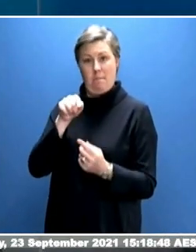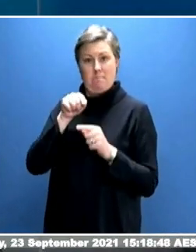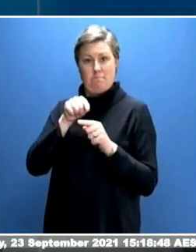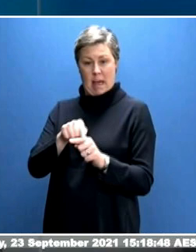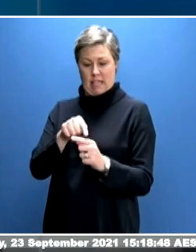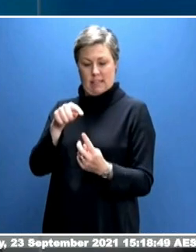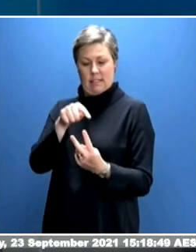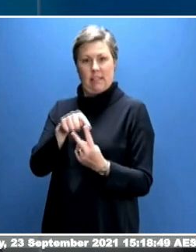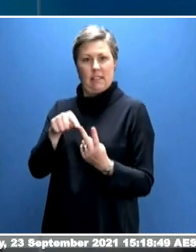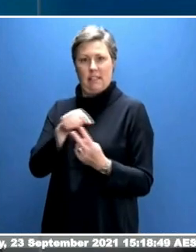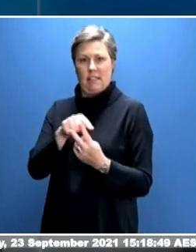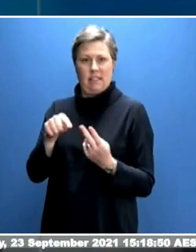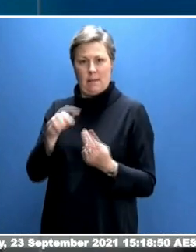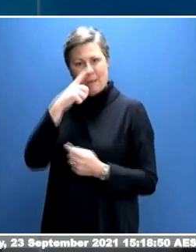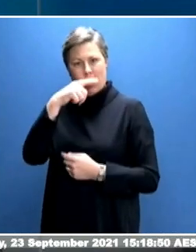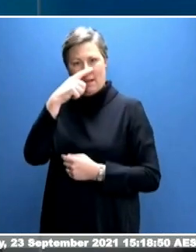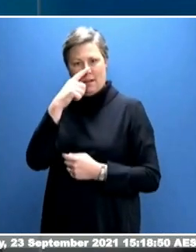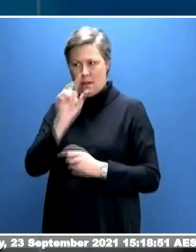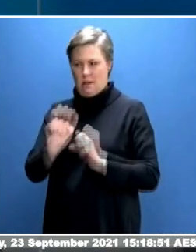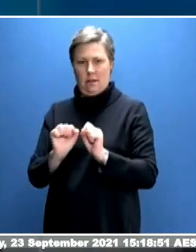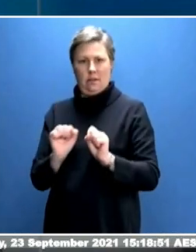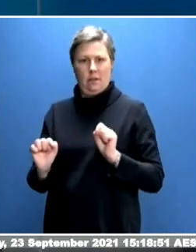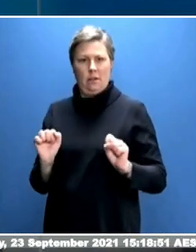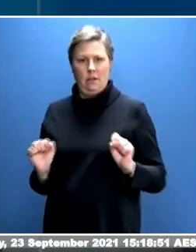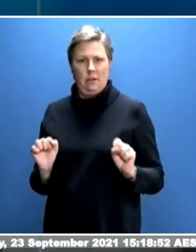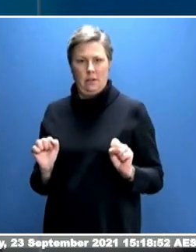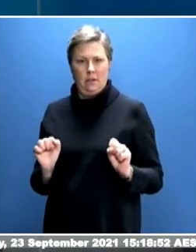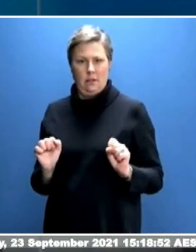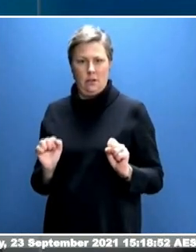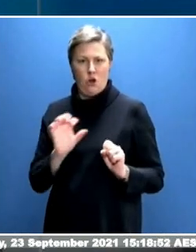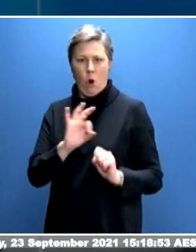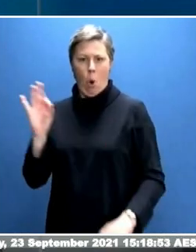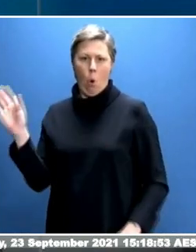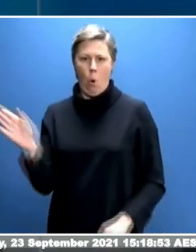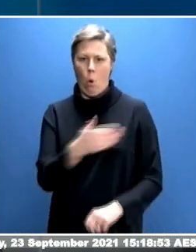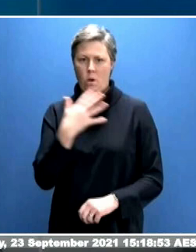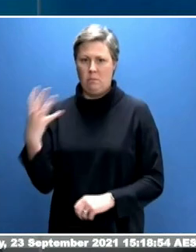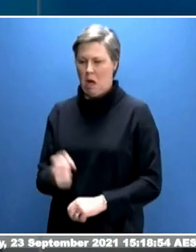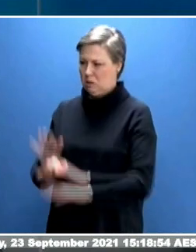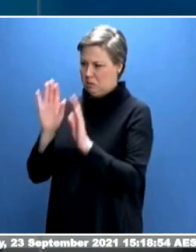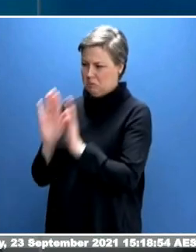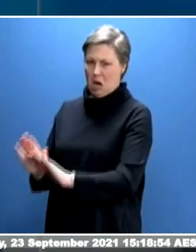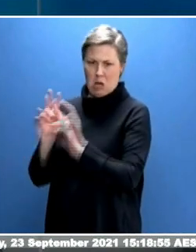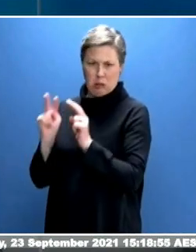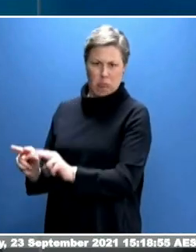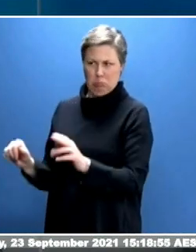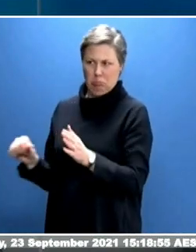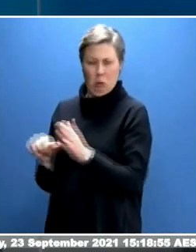the restrictions on living around the individual young person as opposed to everyone in the residence all the time.